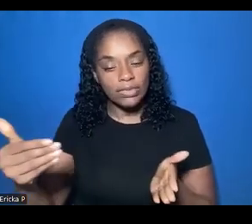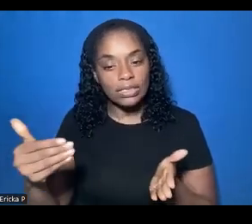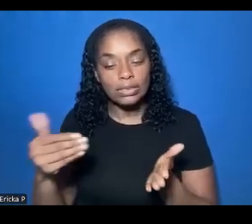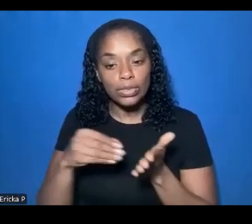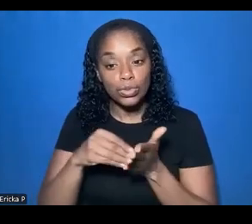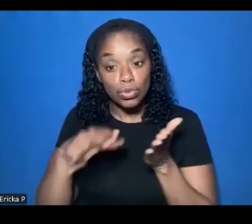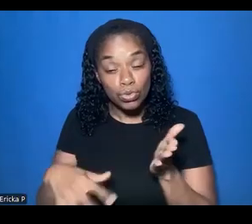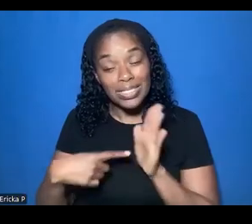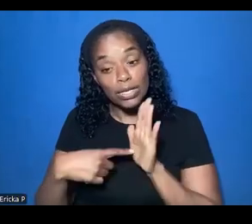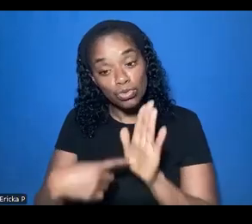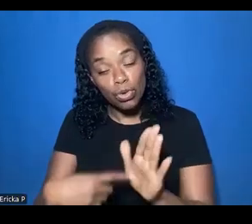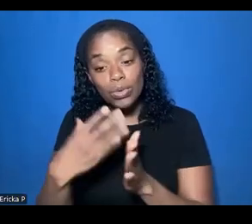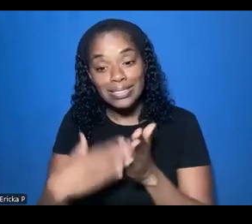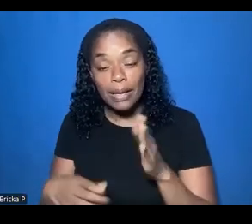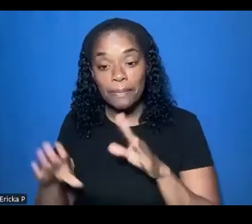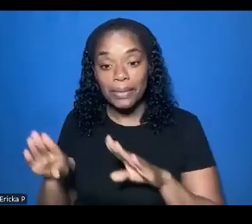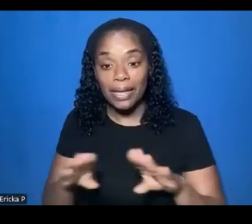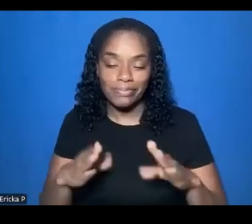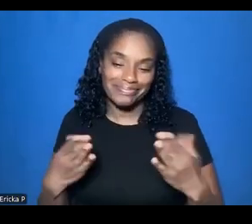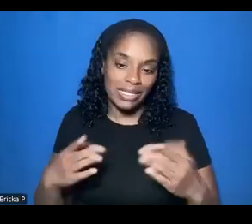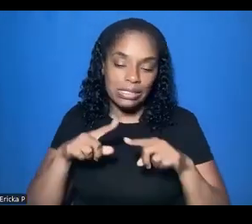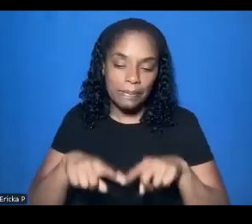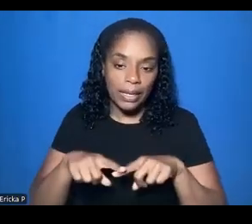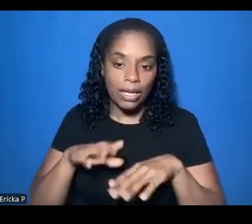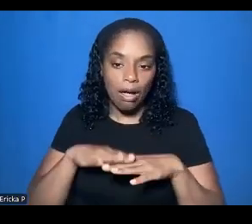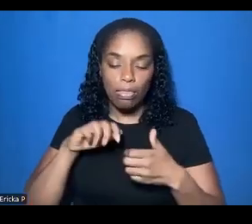exhibit behaviors depending on what the issues are.